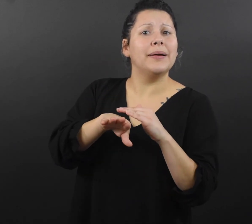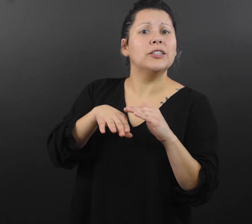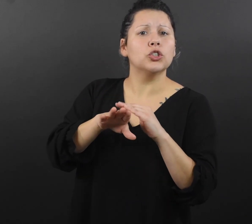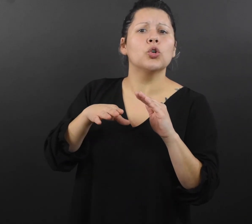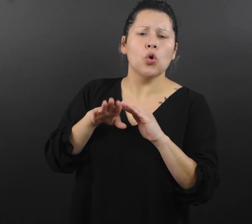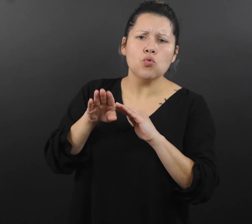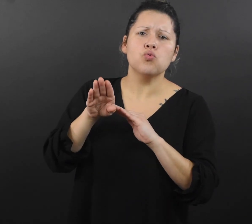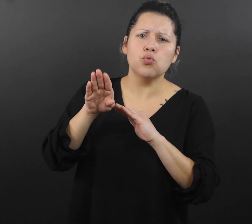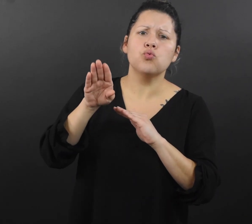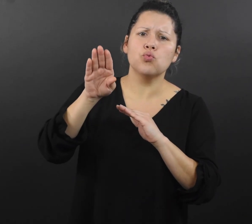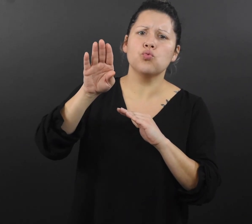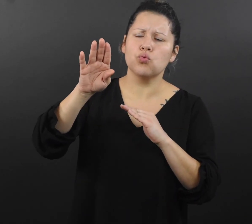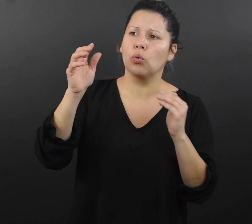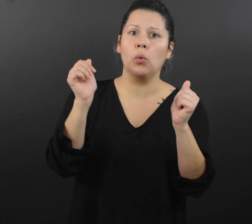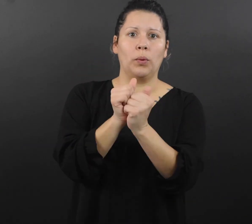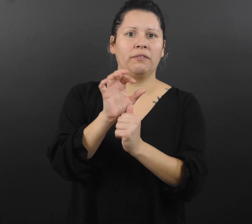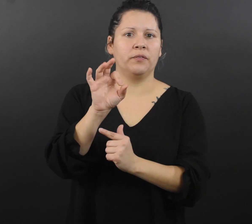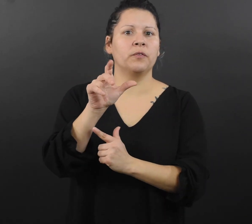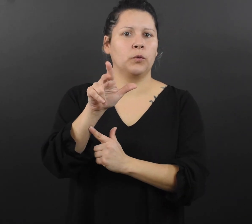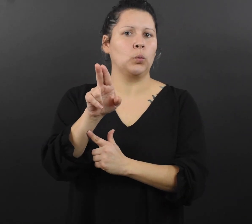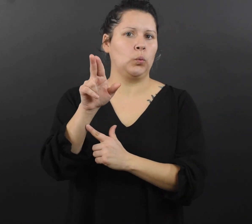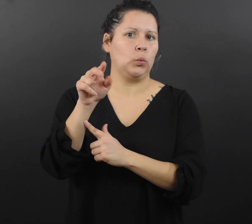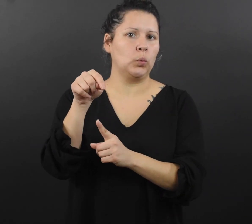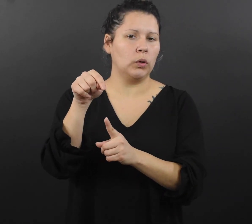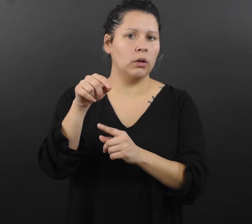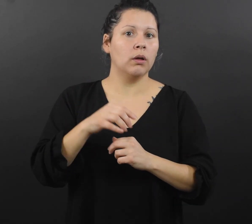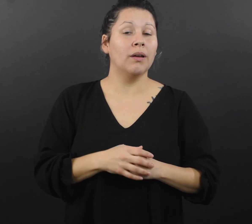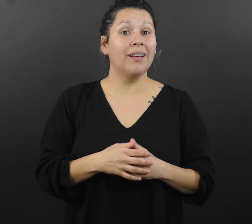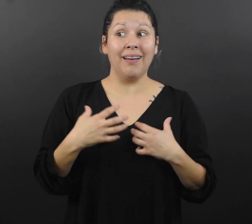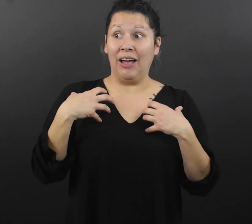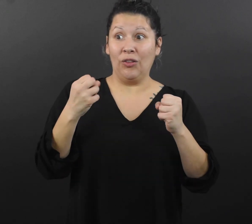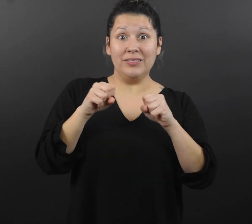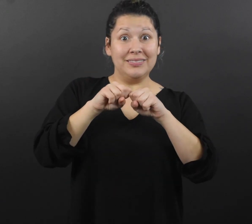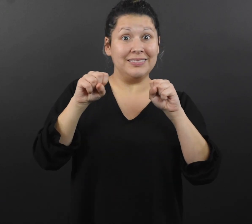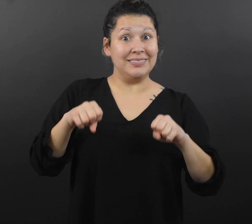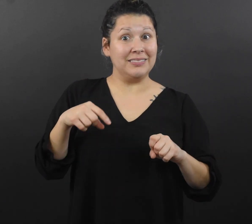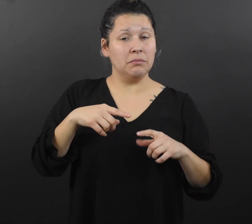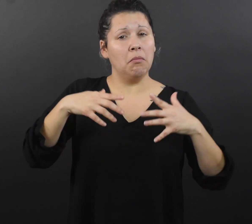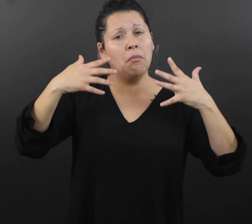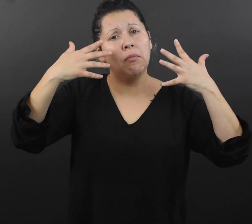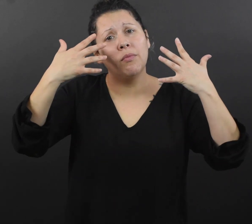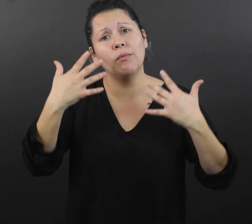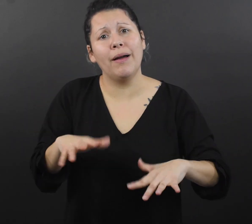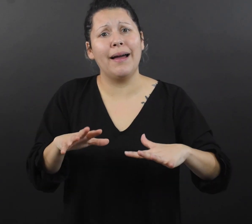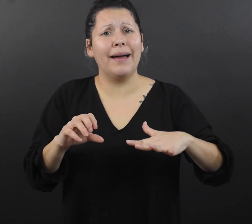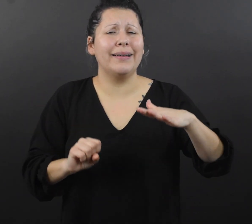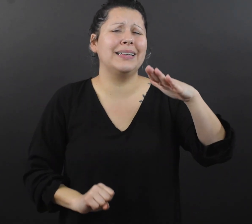flu disease,” says Heath. “Our health system is already at maximum capacity with COVID.